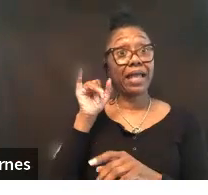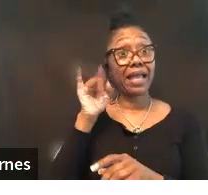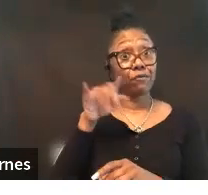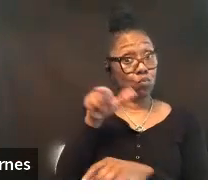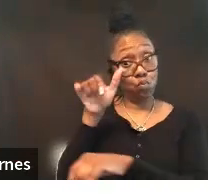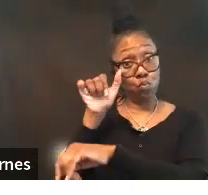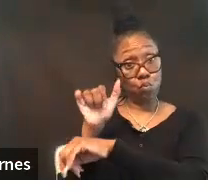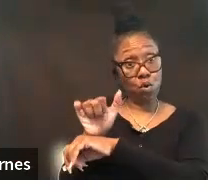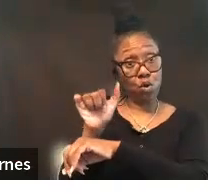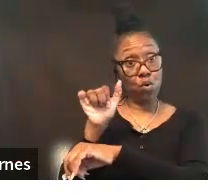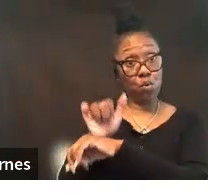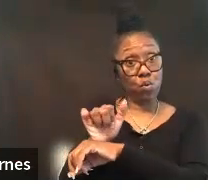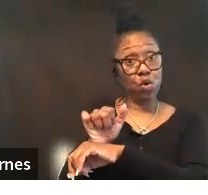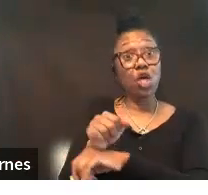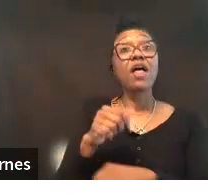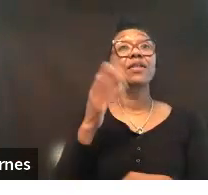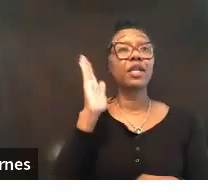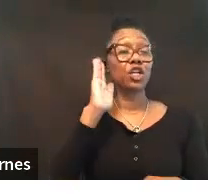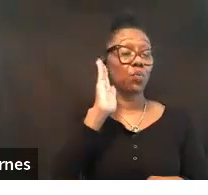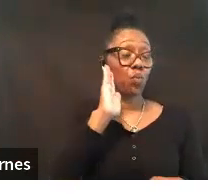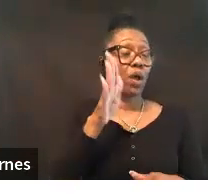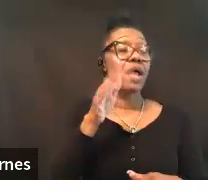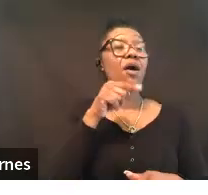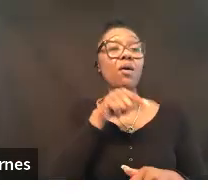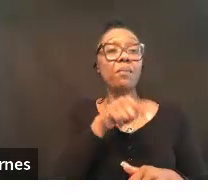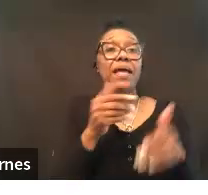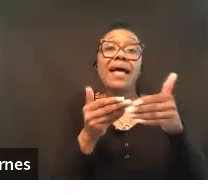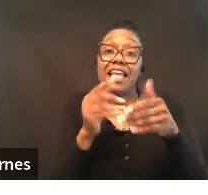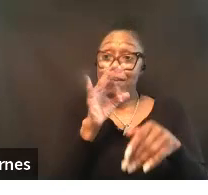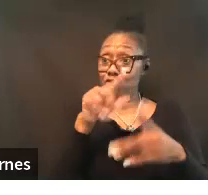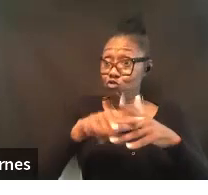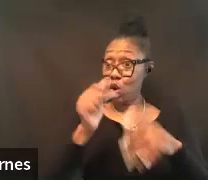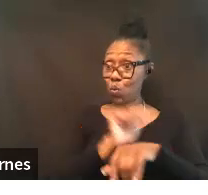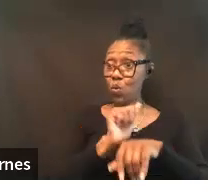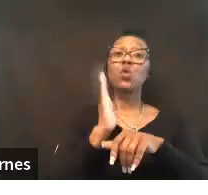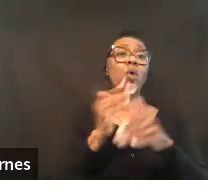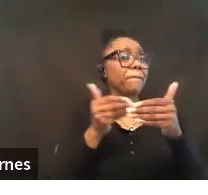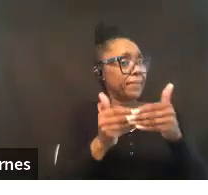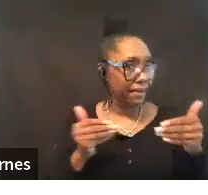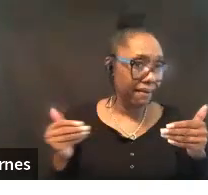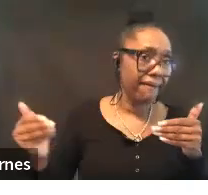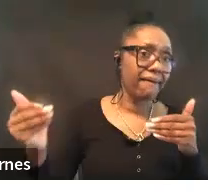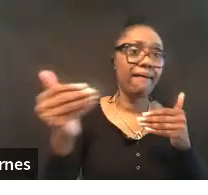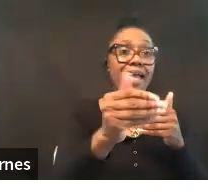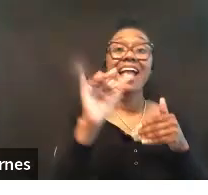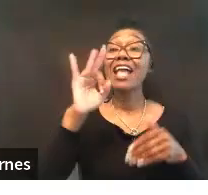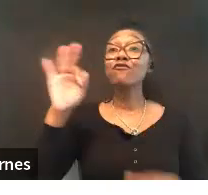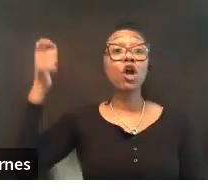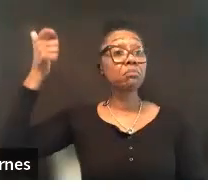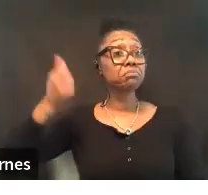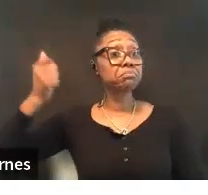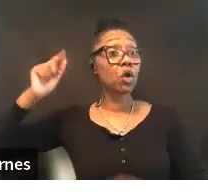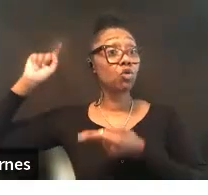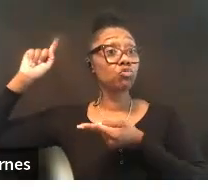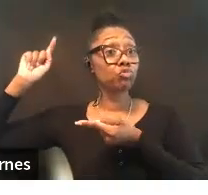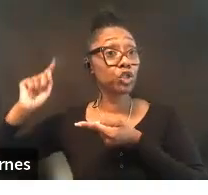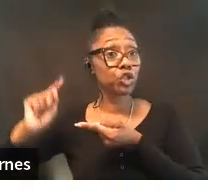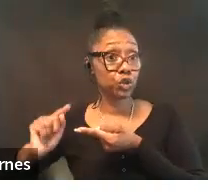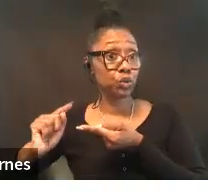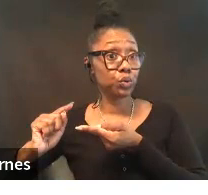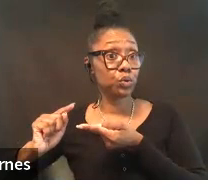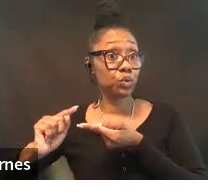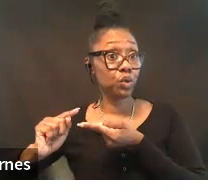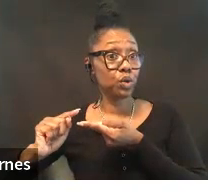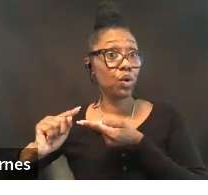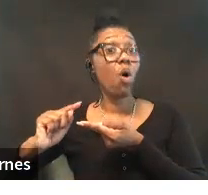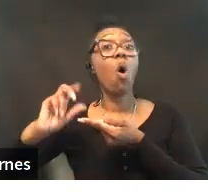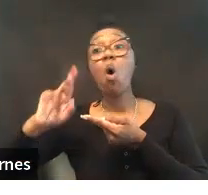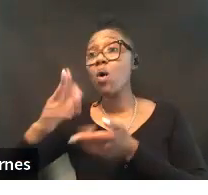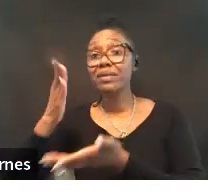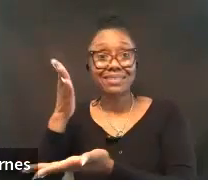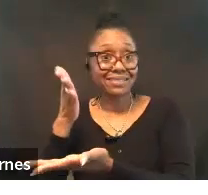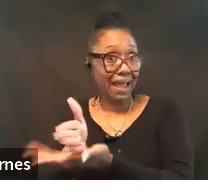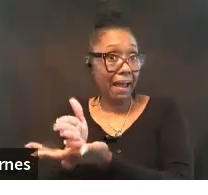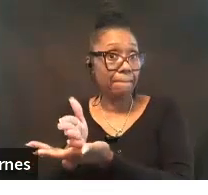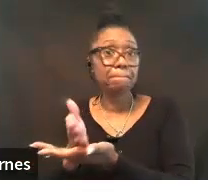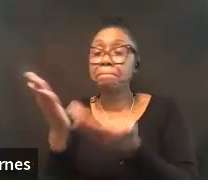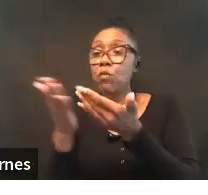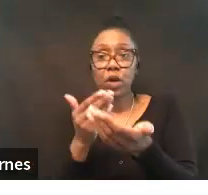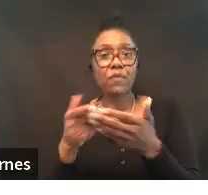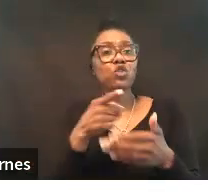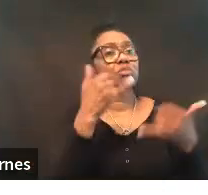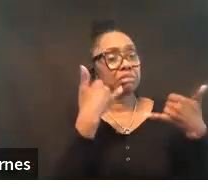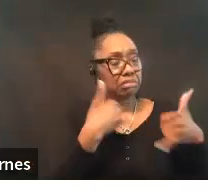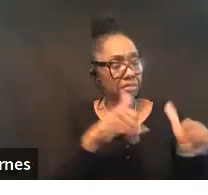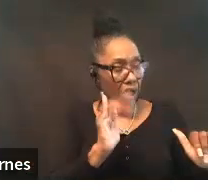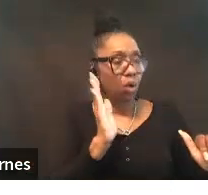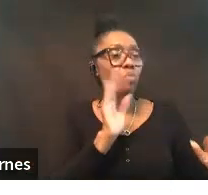You will come out ahead financially. Even if your benefits are reduced or stopped. And then the final thing is that there is a safety net.